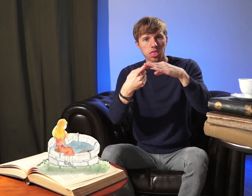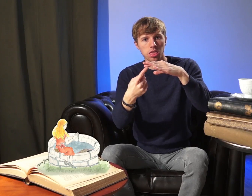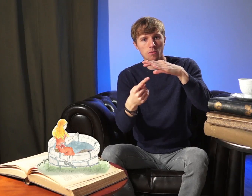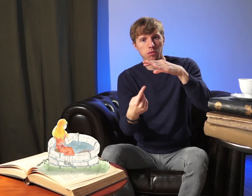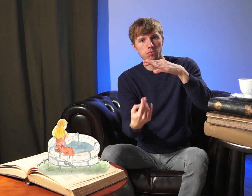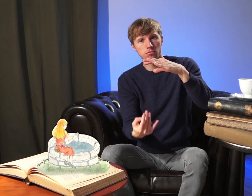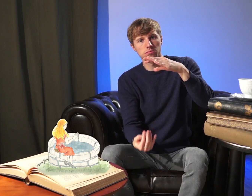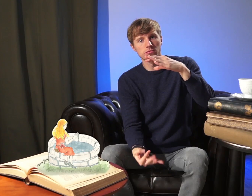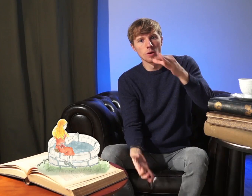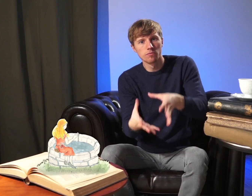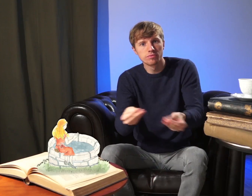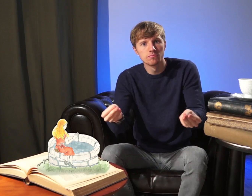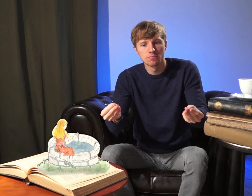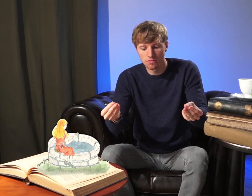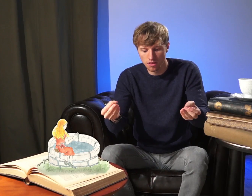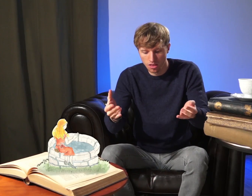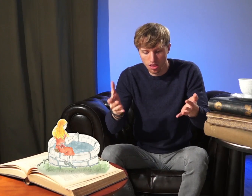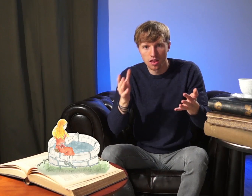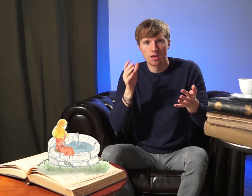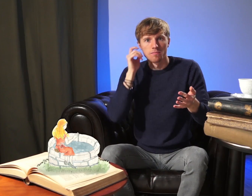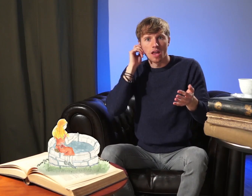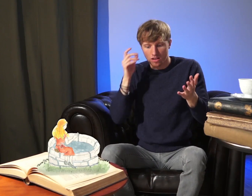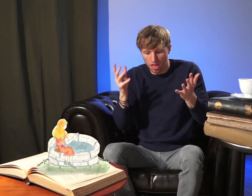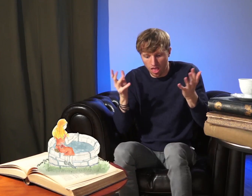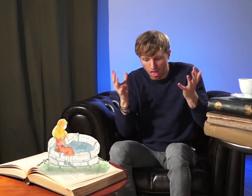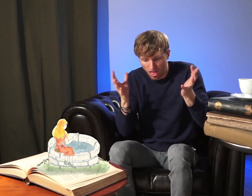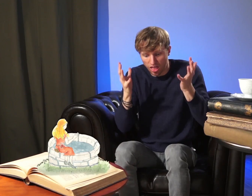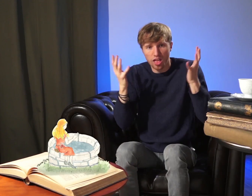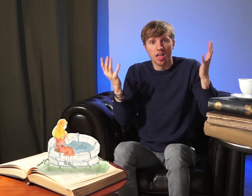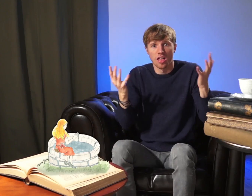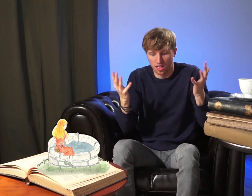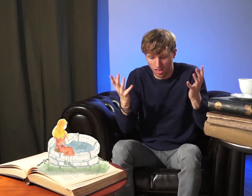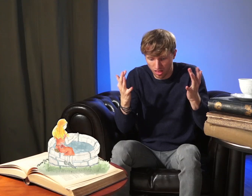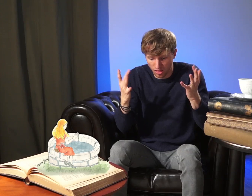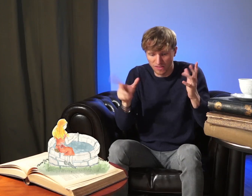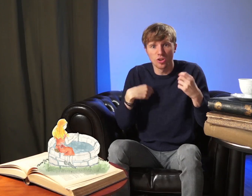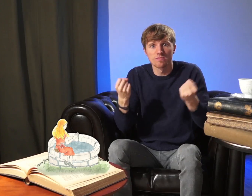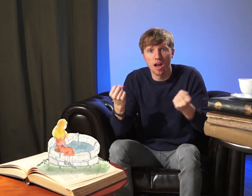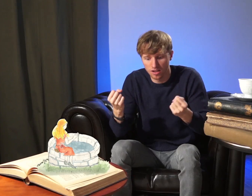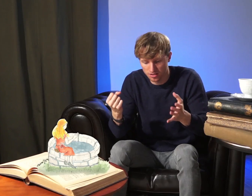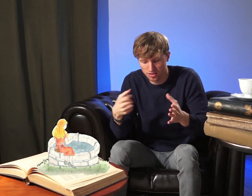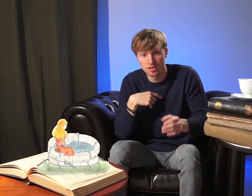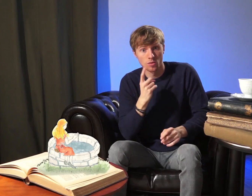then it began to sink slowly further and further down to the bottom of the well. The girl wept. She didn´t know what to do.